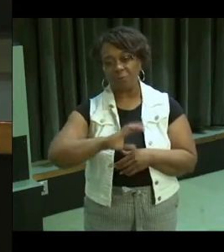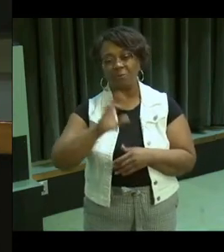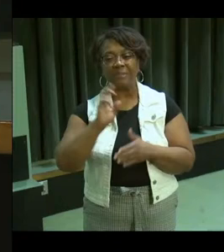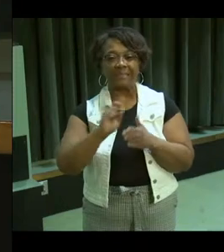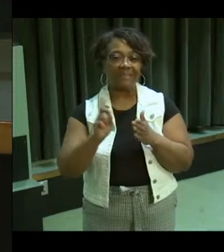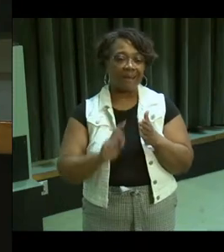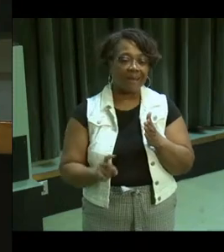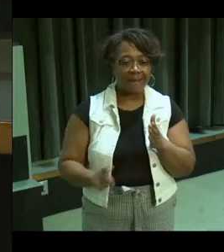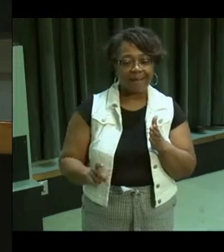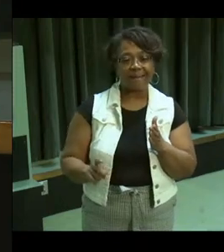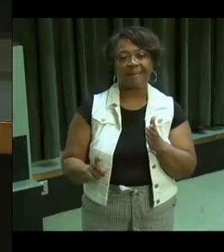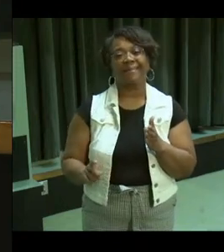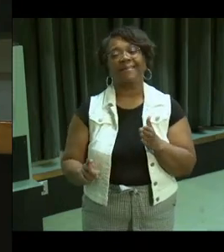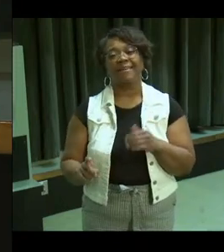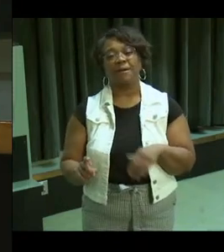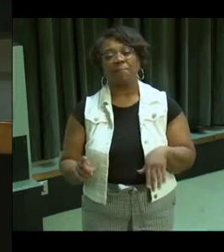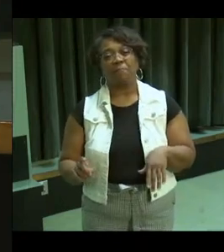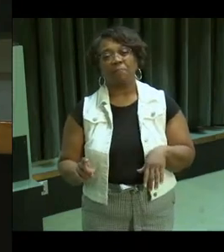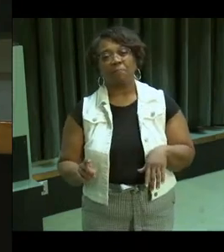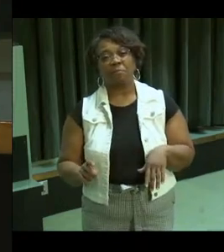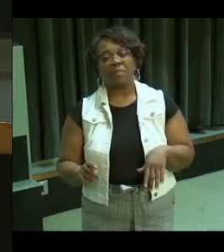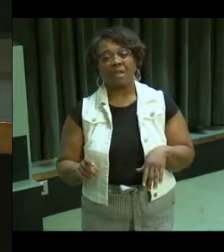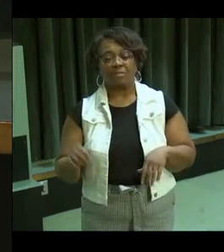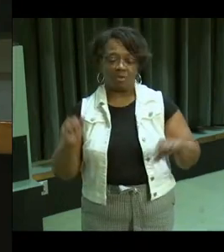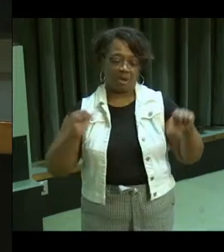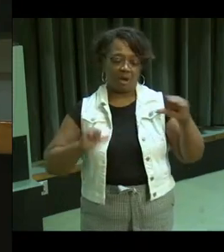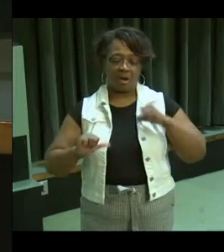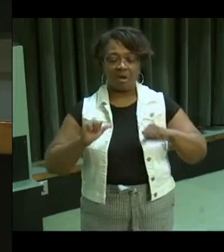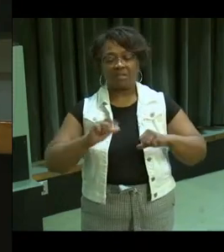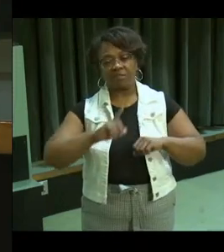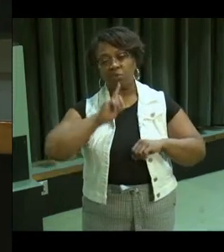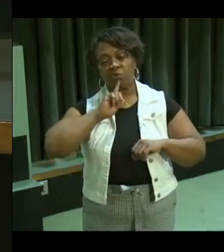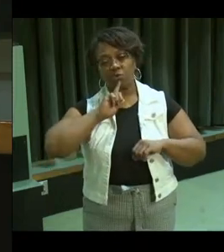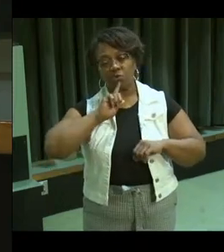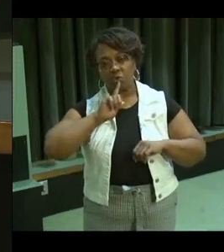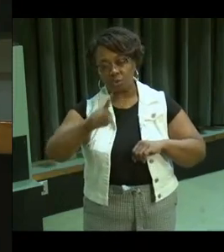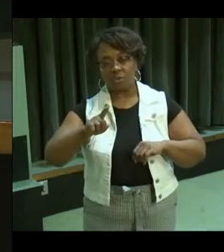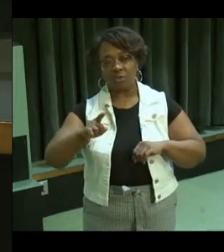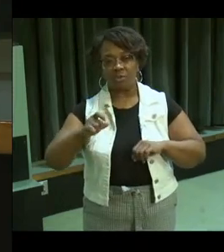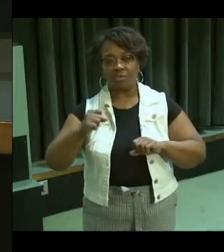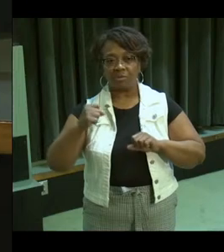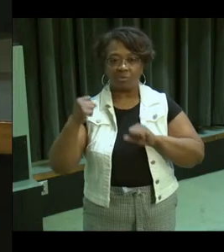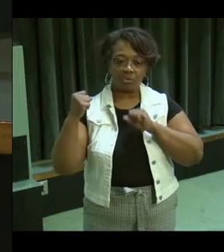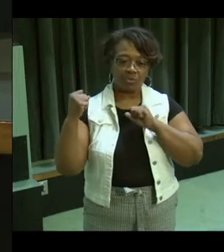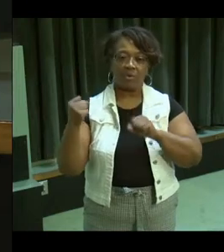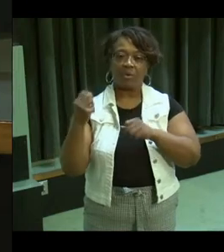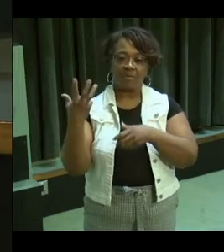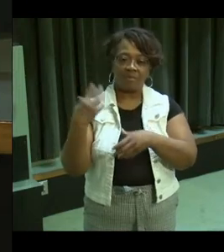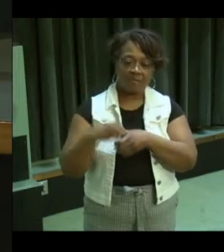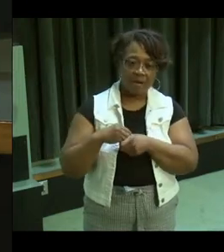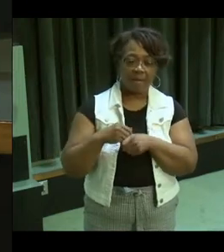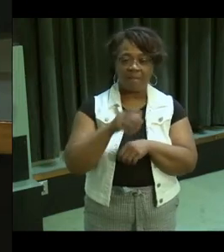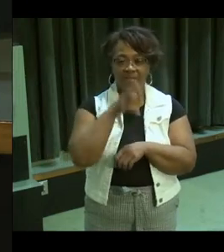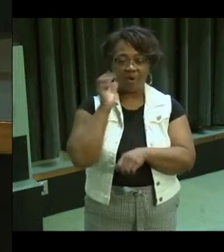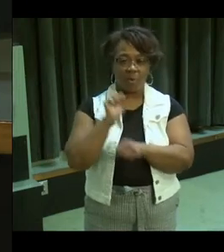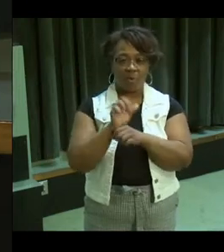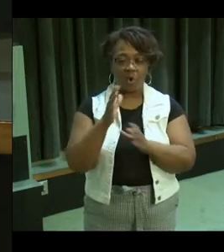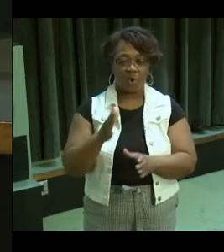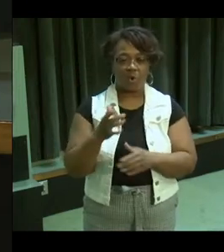designed he made a really cool design, but yeah, the arts were